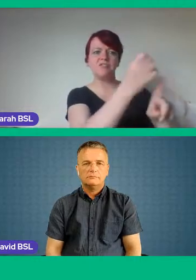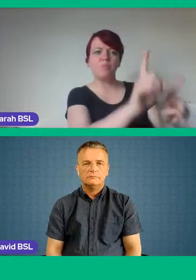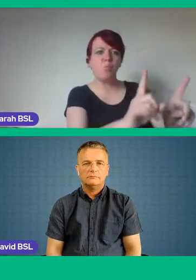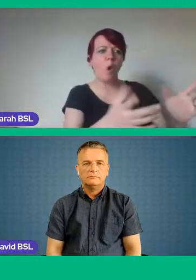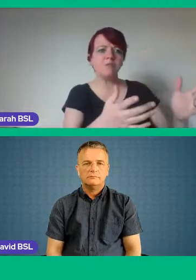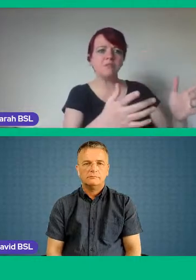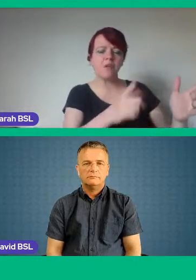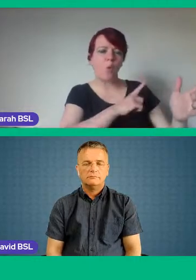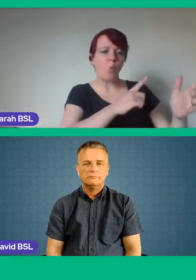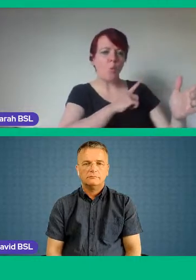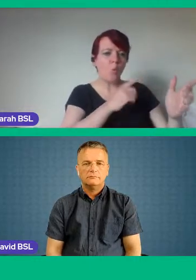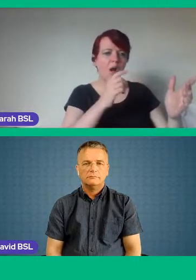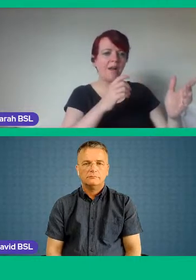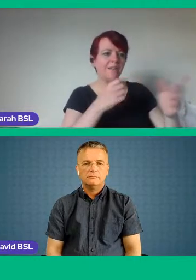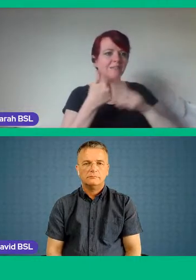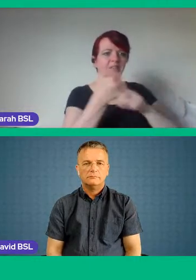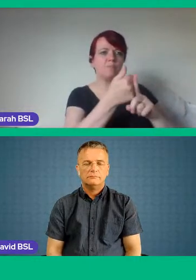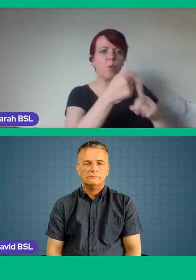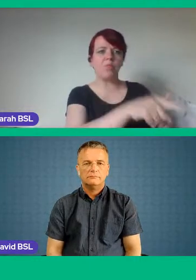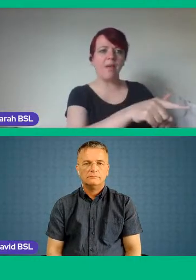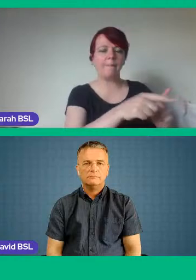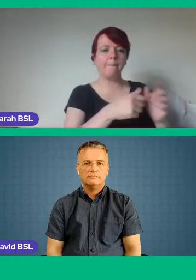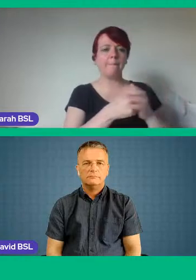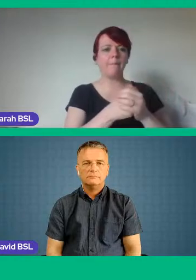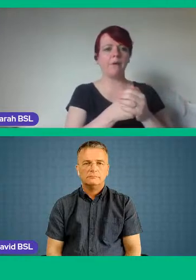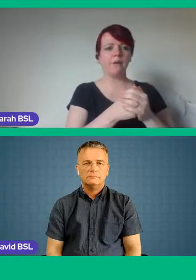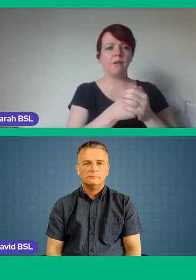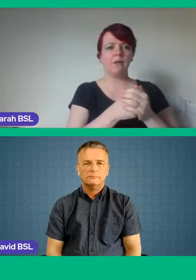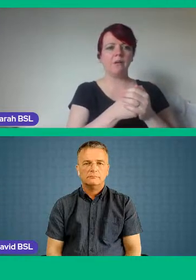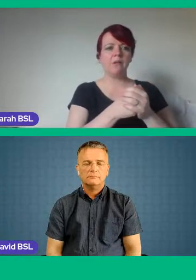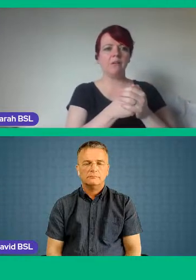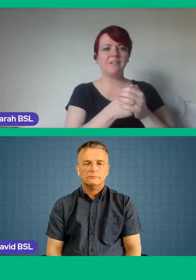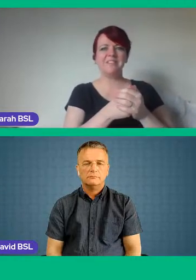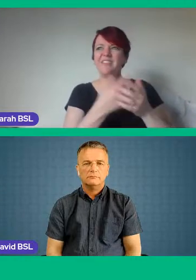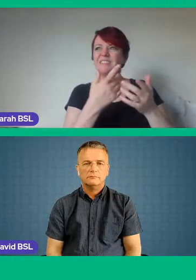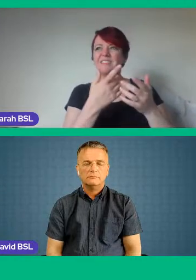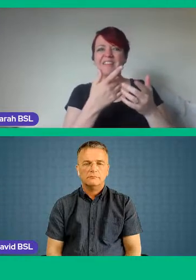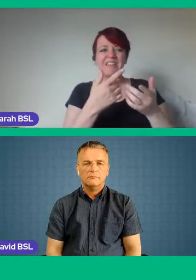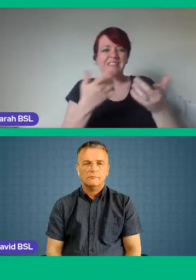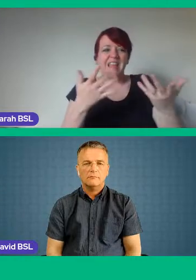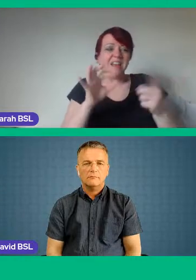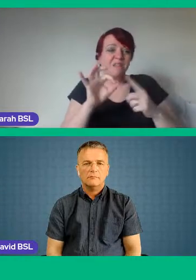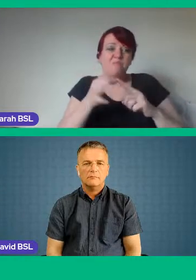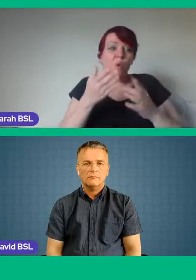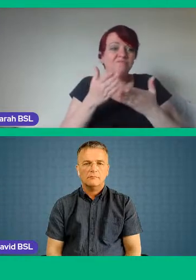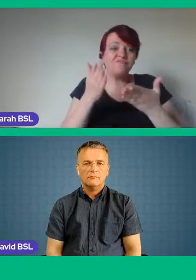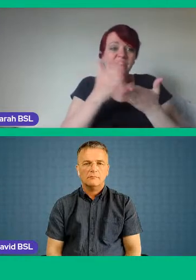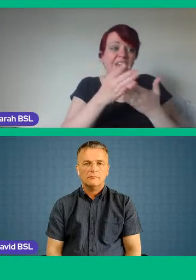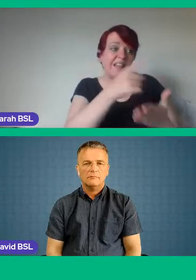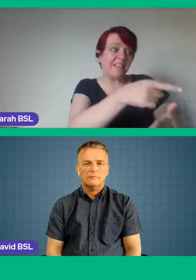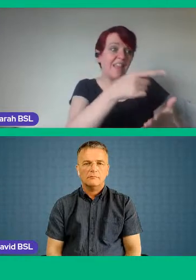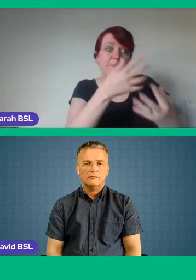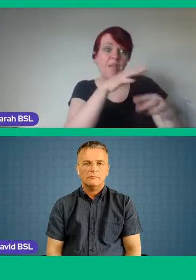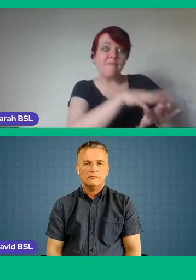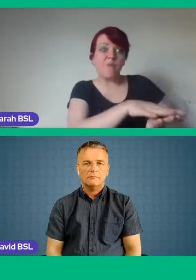that you are working with? And how to really get to the heart of, is it relevant to them?